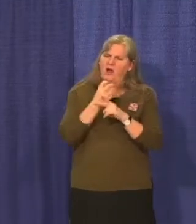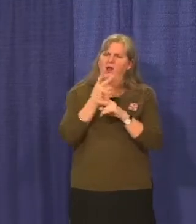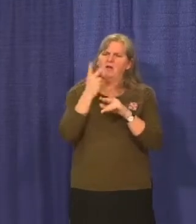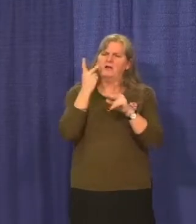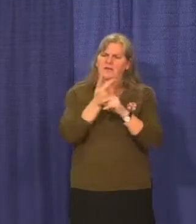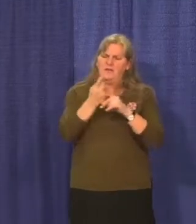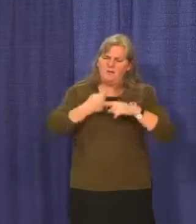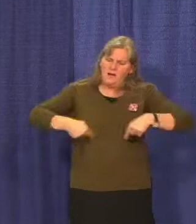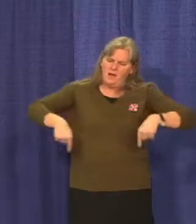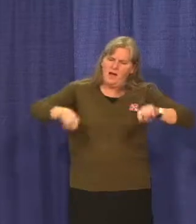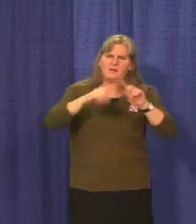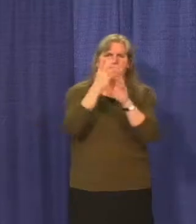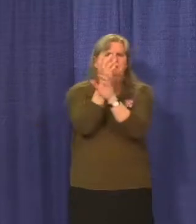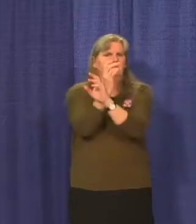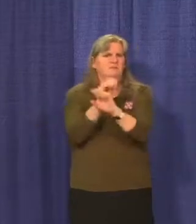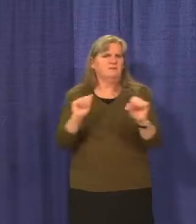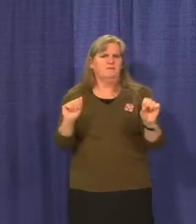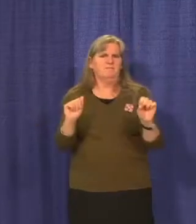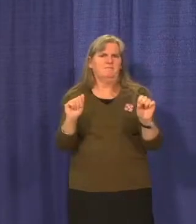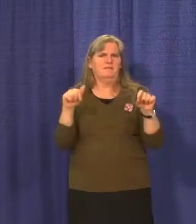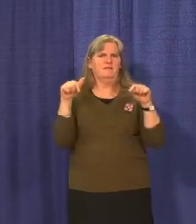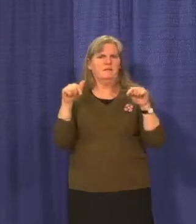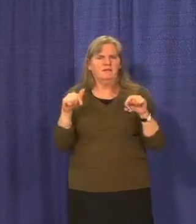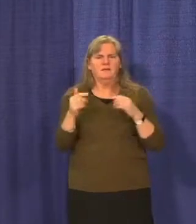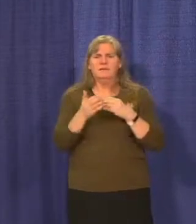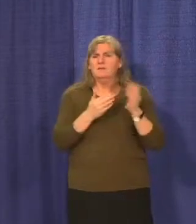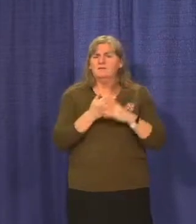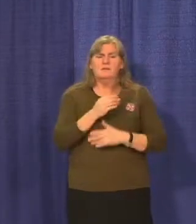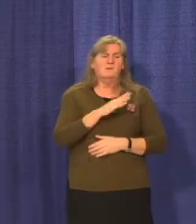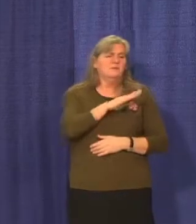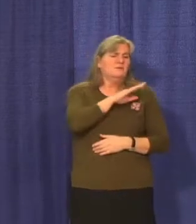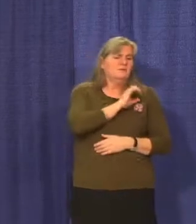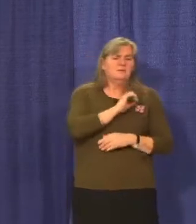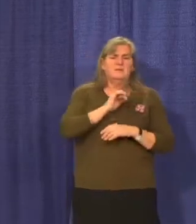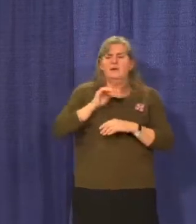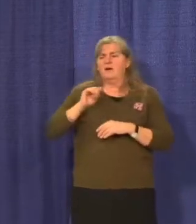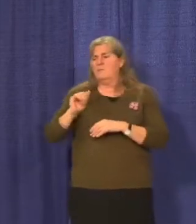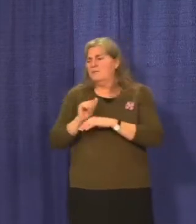our territory safe. And average reduction, whether you're from BC, everyone is